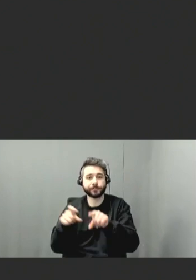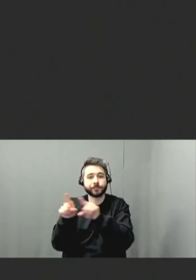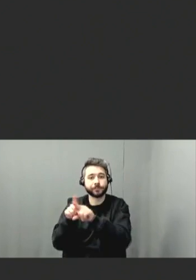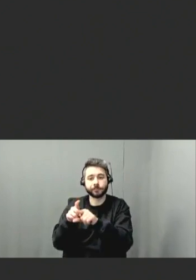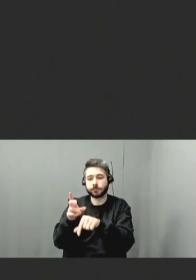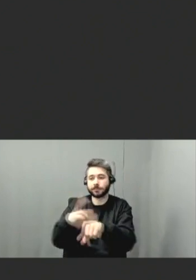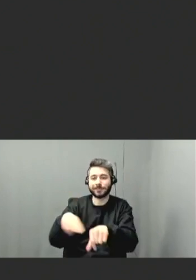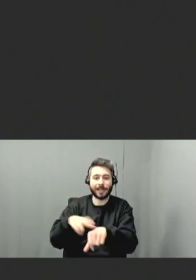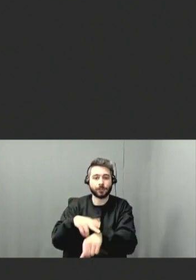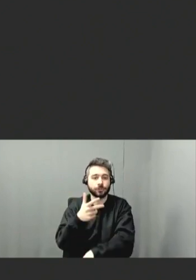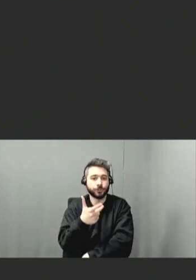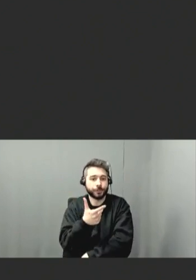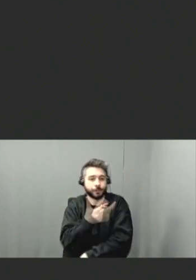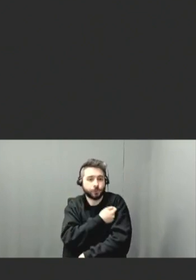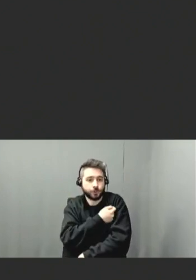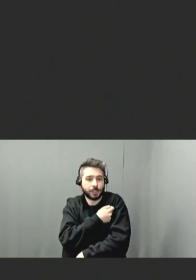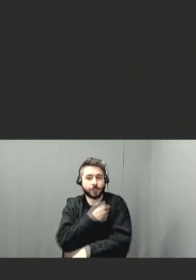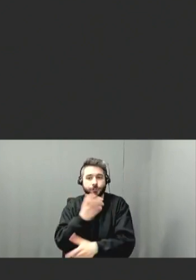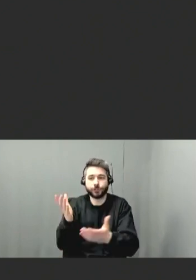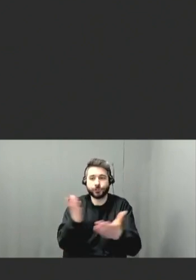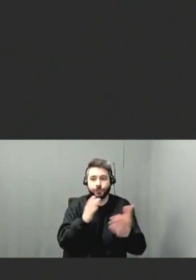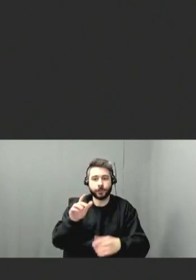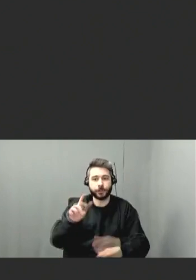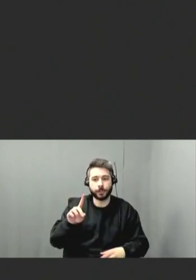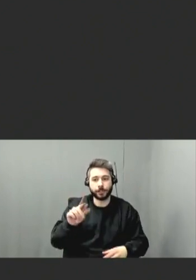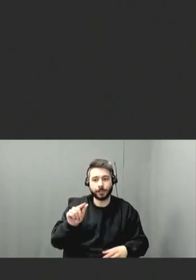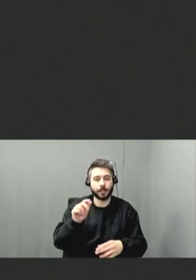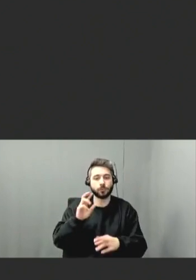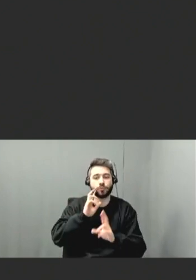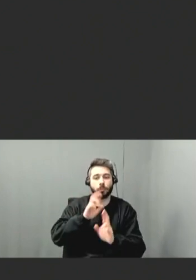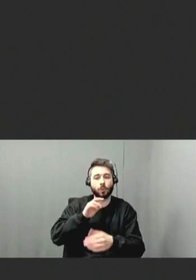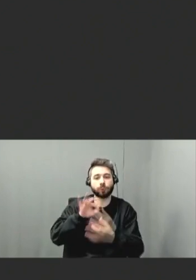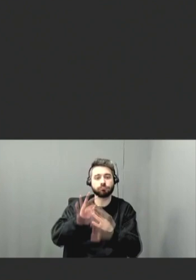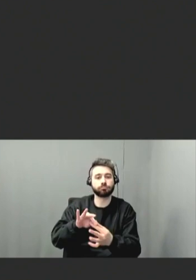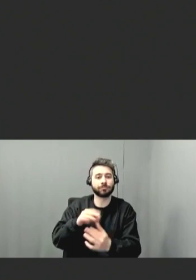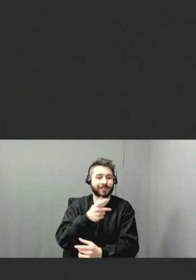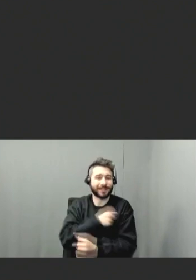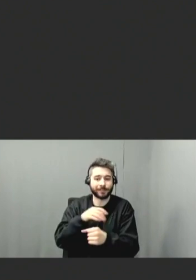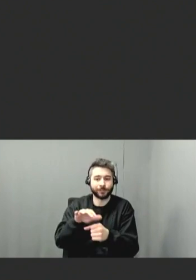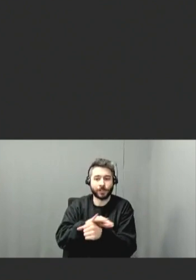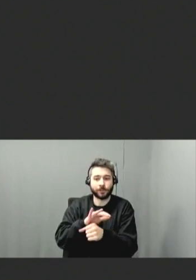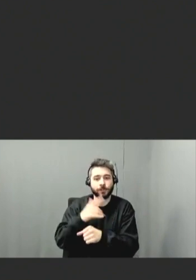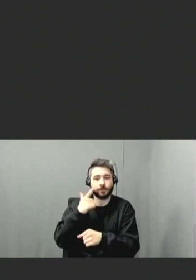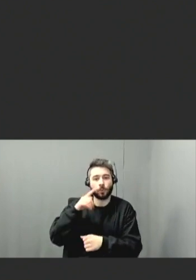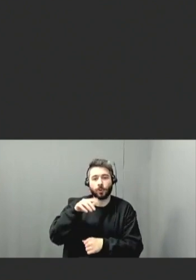National Immunization Survey data reporting on vaccine coverage by 24 months of age among